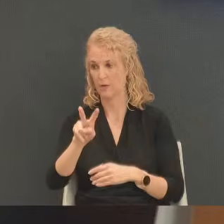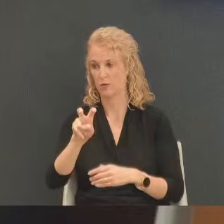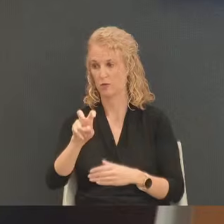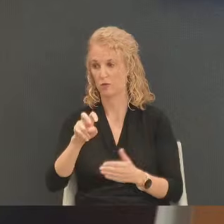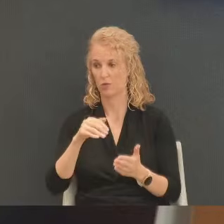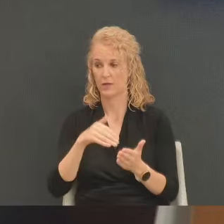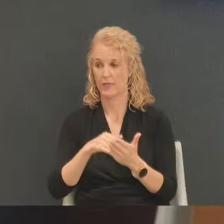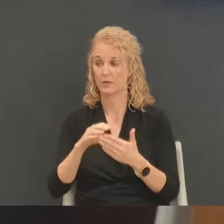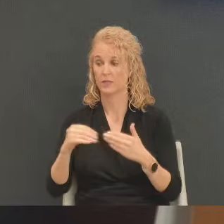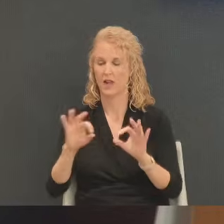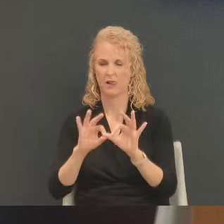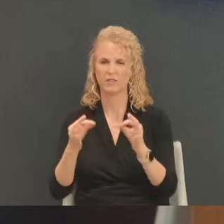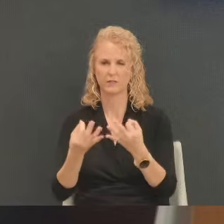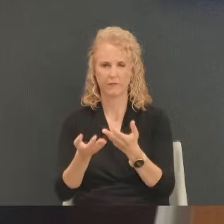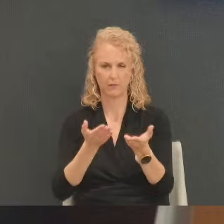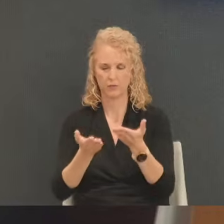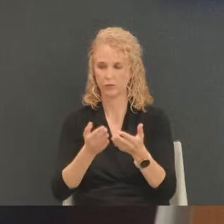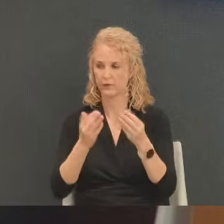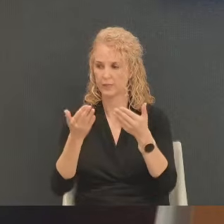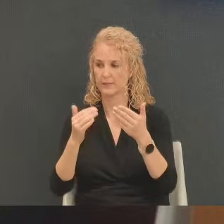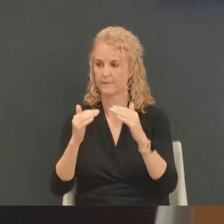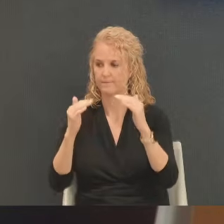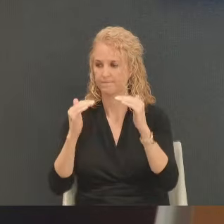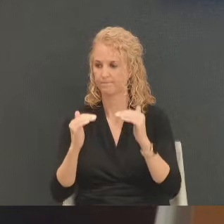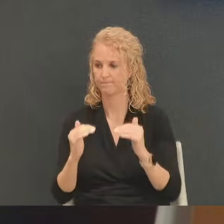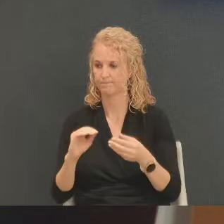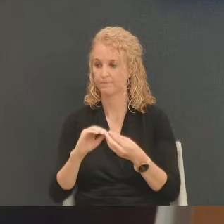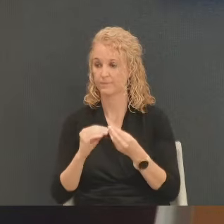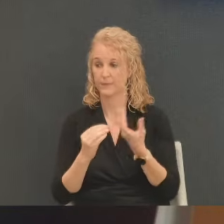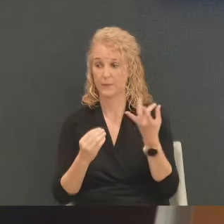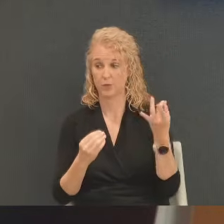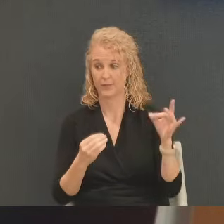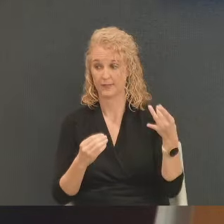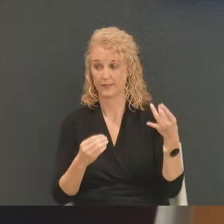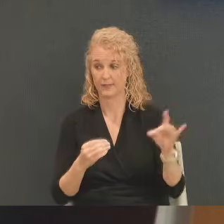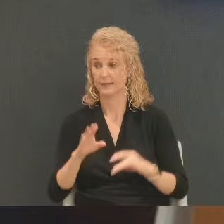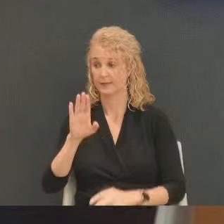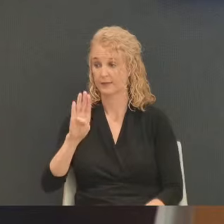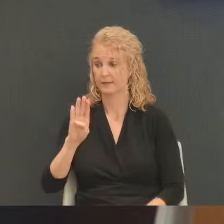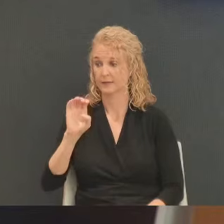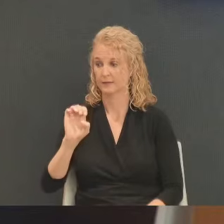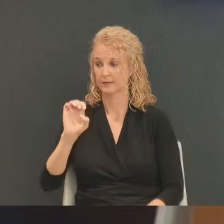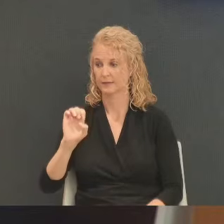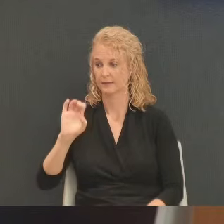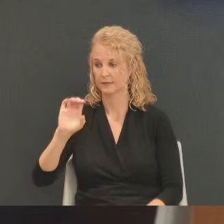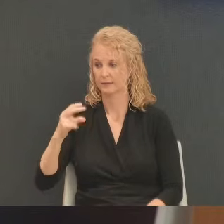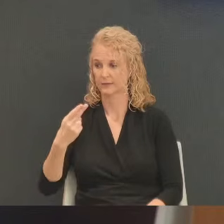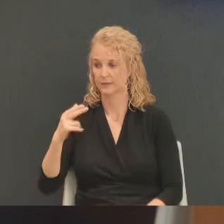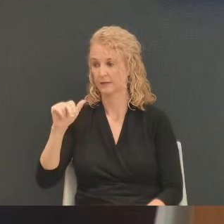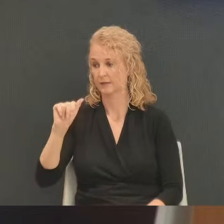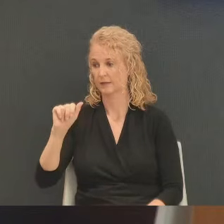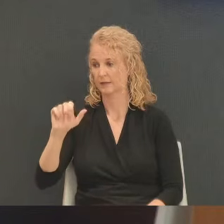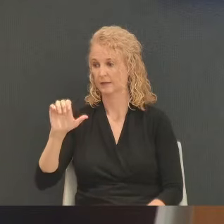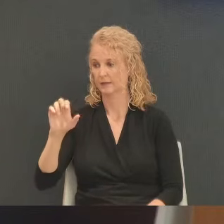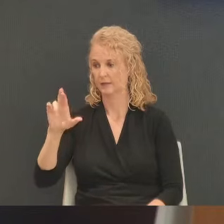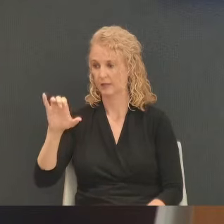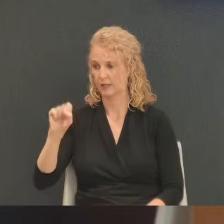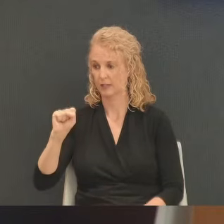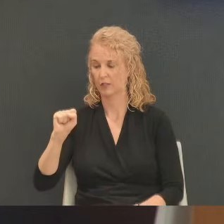preservation services at $200,000. Item number 18 is a renewal of an agreement with beach acres for